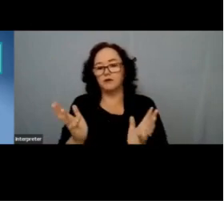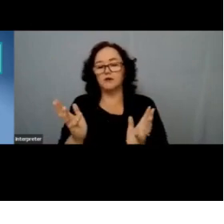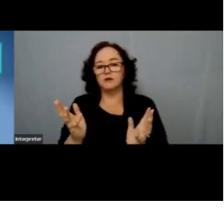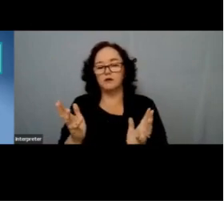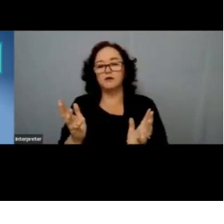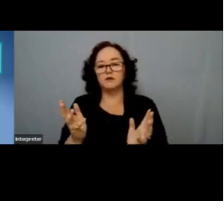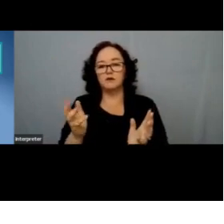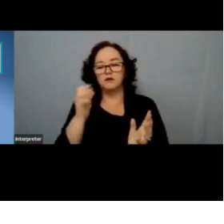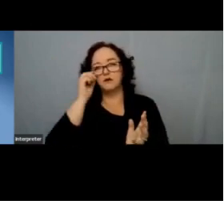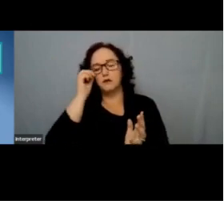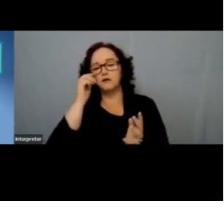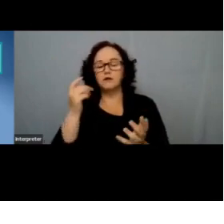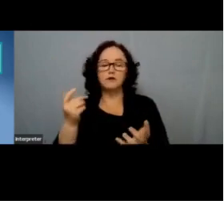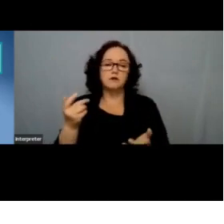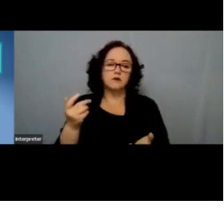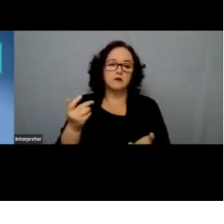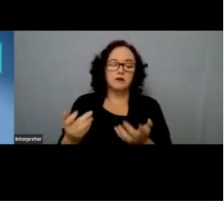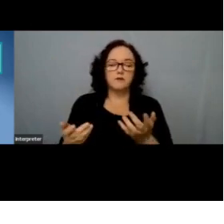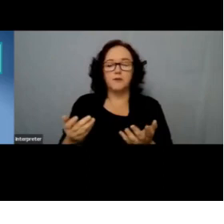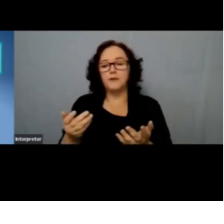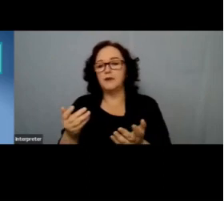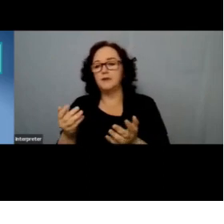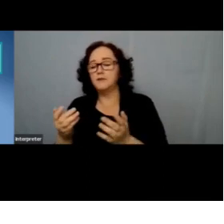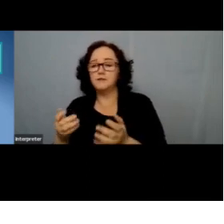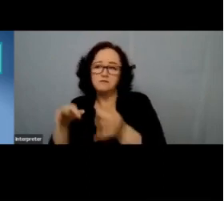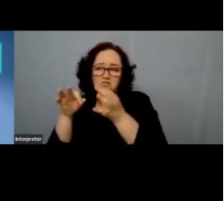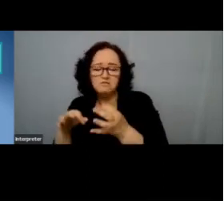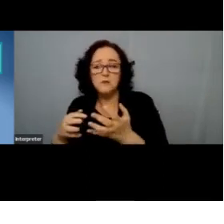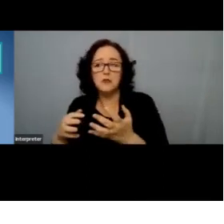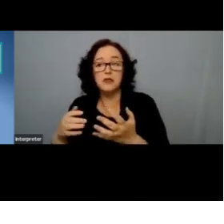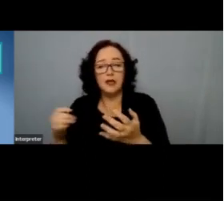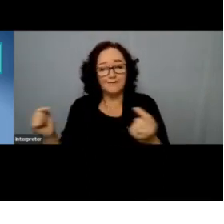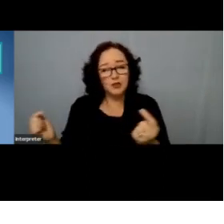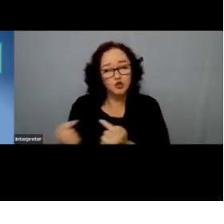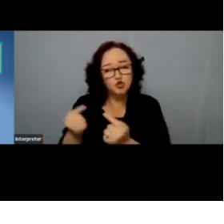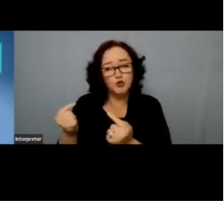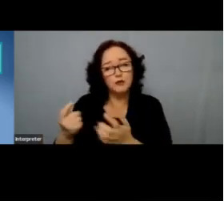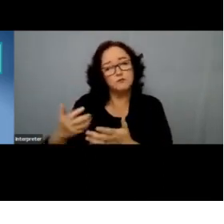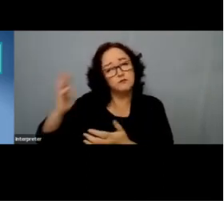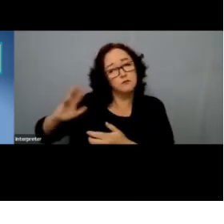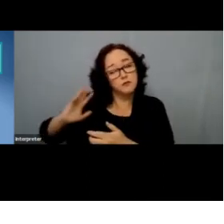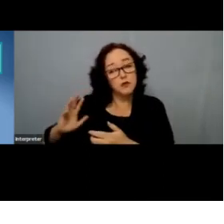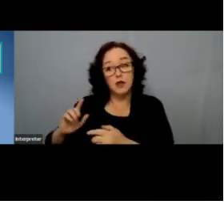there was an injury. But was there any? Were there any symptoms from that? And these checklists can help give us an